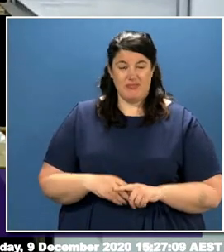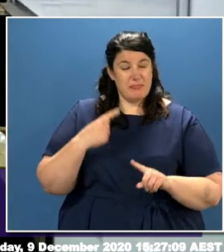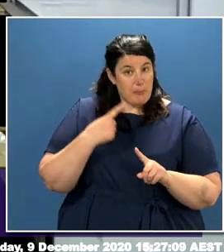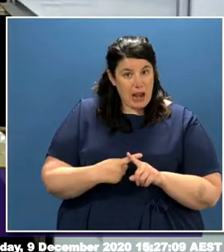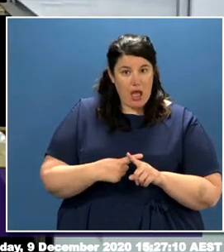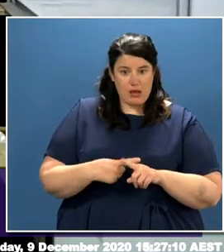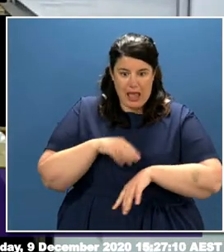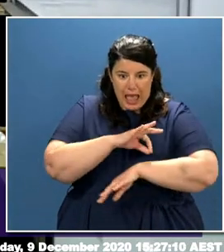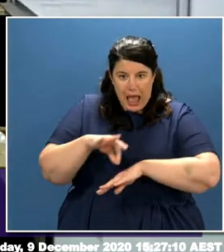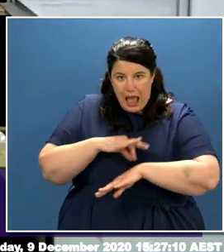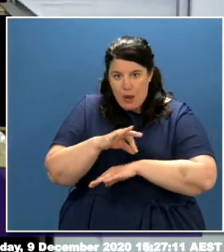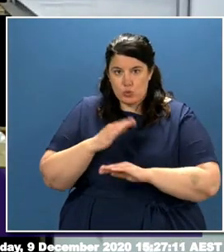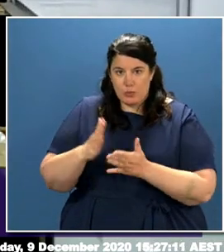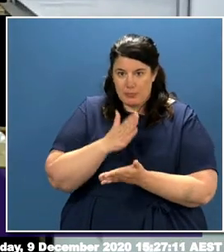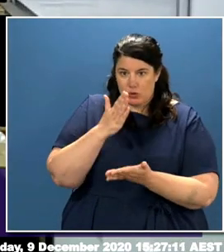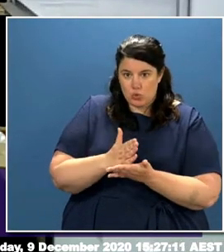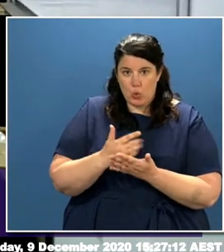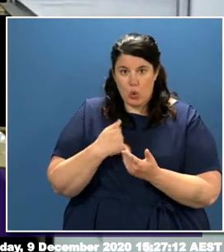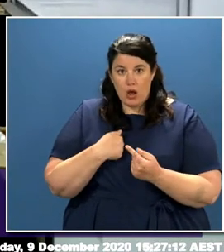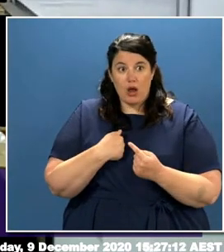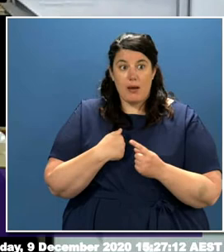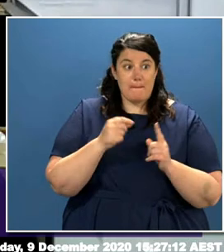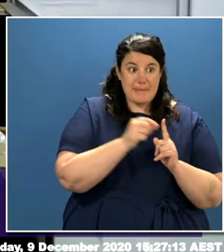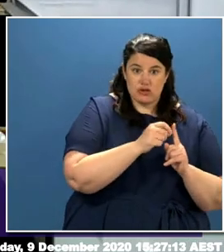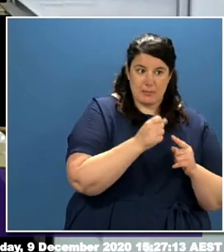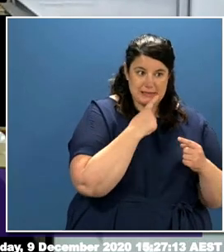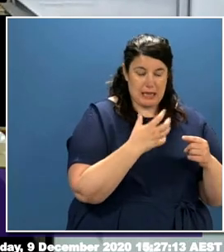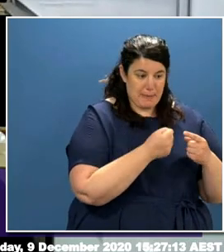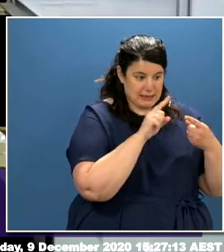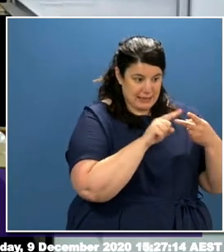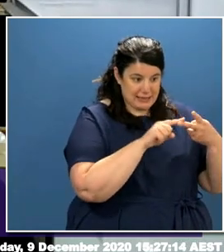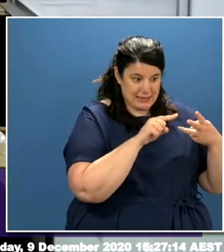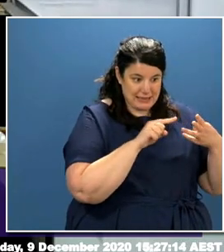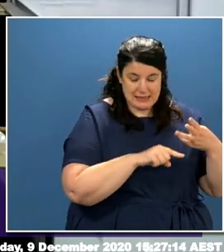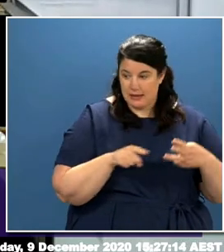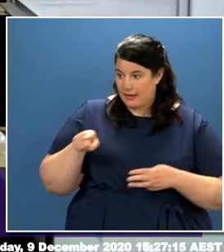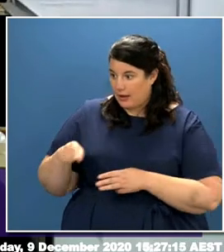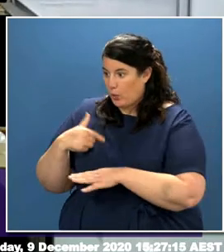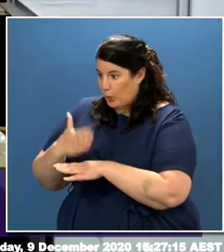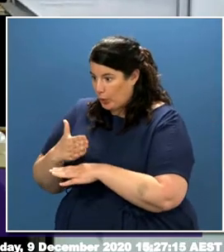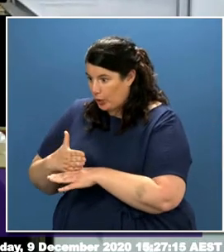to satisfy all the requirements of my pension, but not over-working myself as well in terms of my own needs.